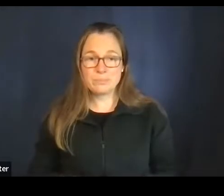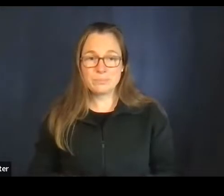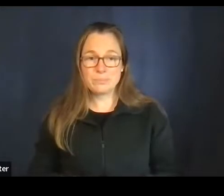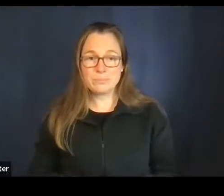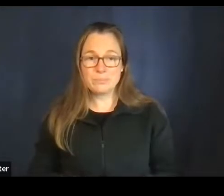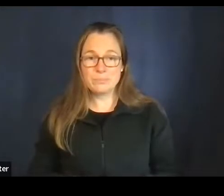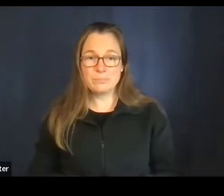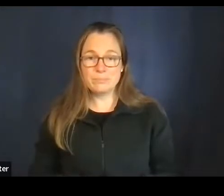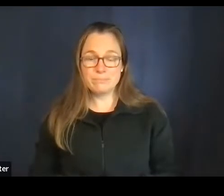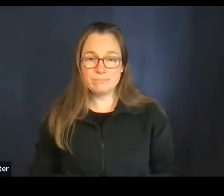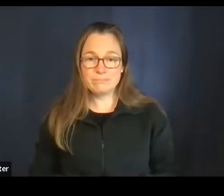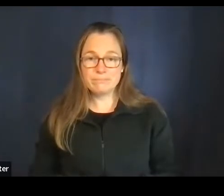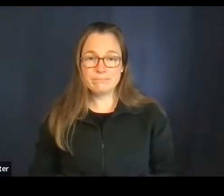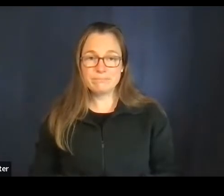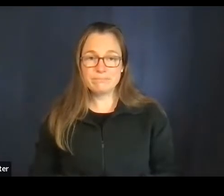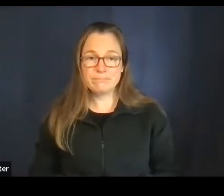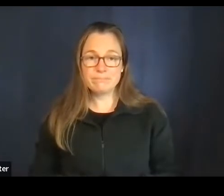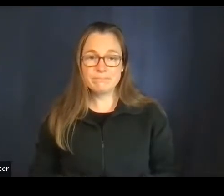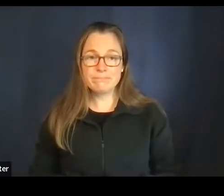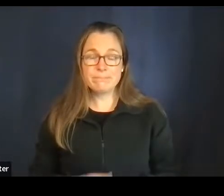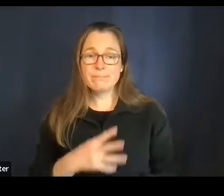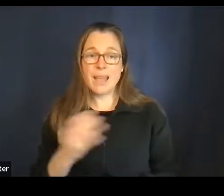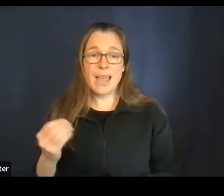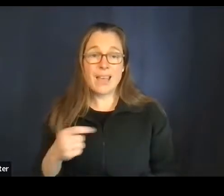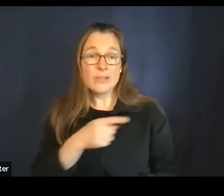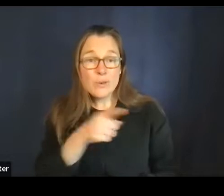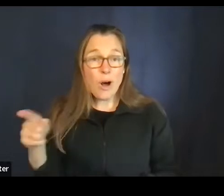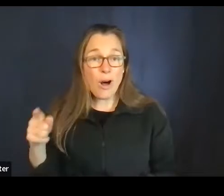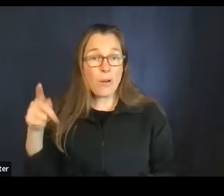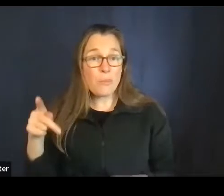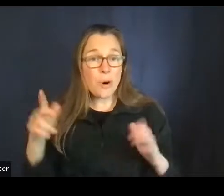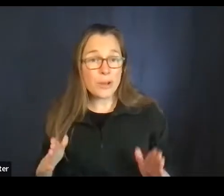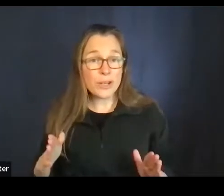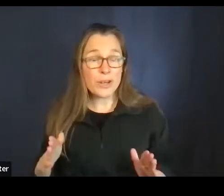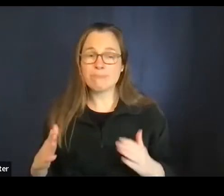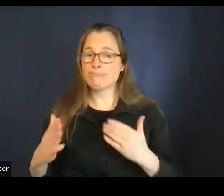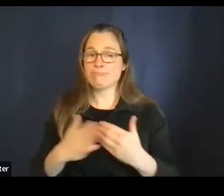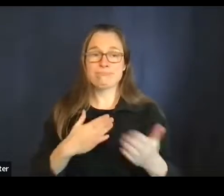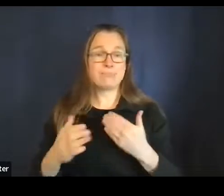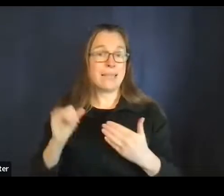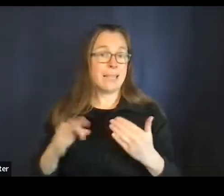And finally, to my fellow Portlanders. Whether you supported the measure or you voted no,